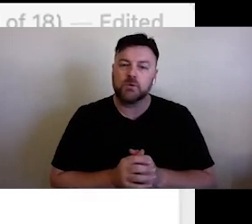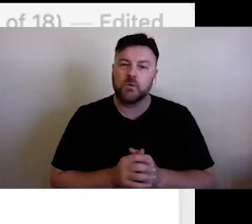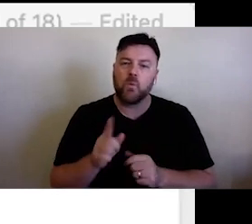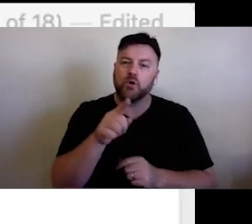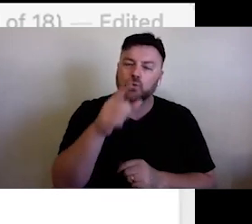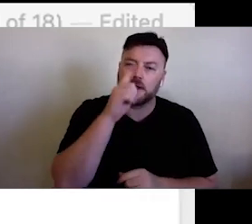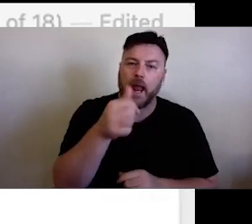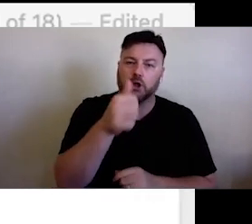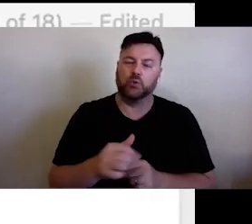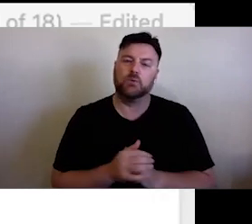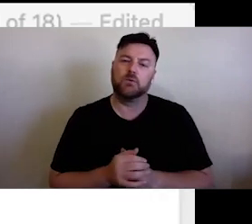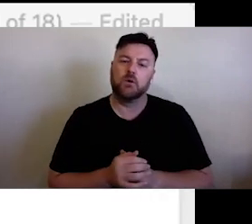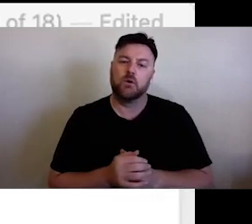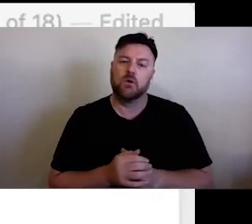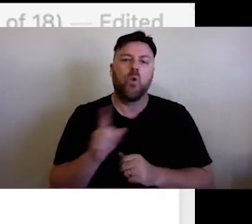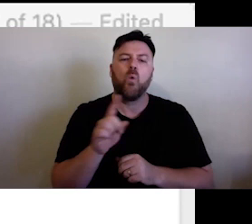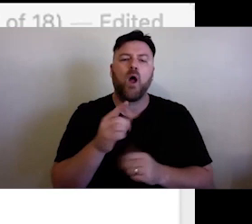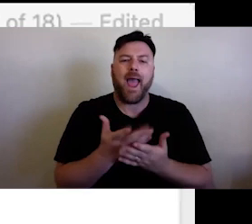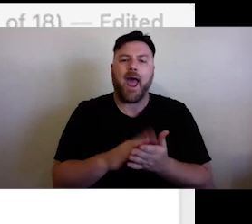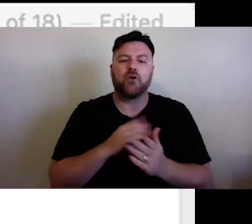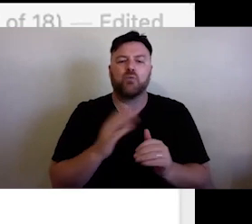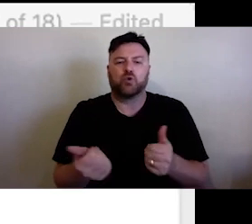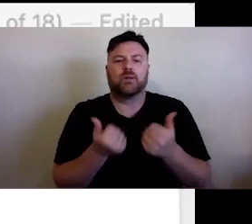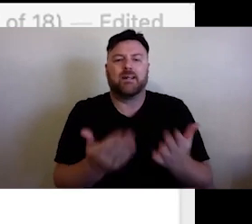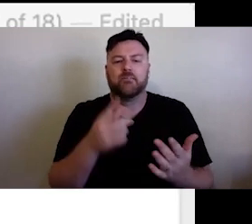wanted to create and lead people with and what journey do you want